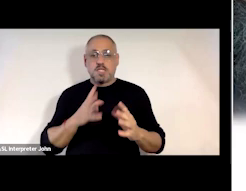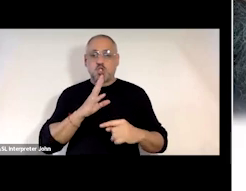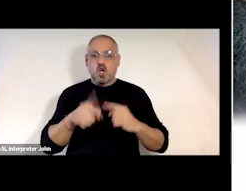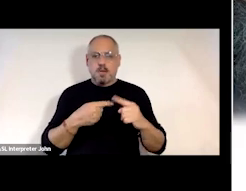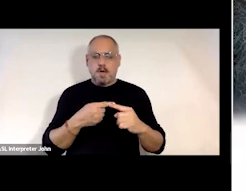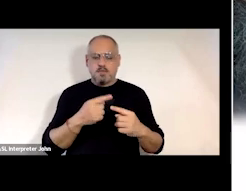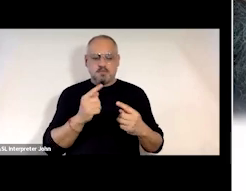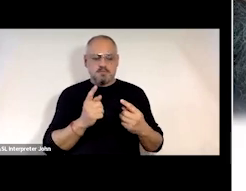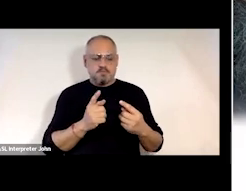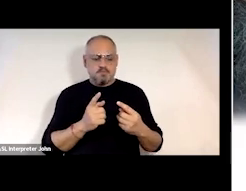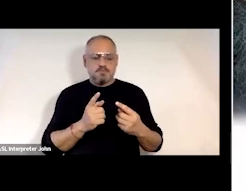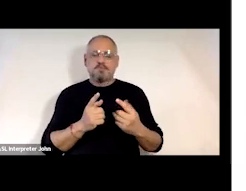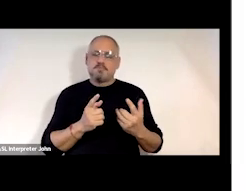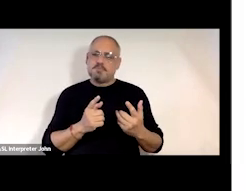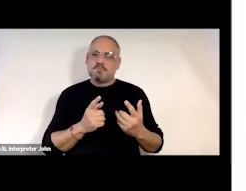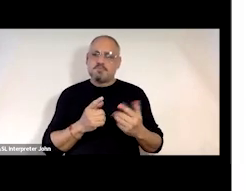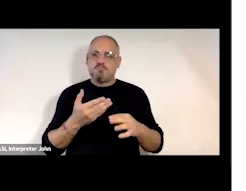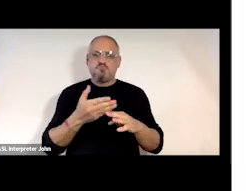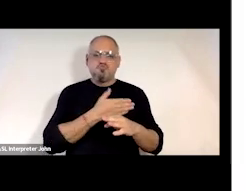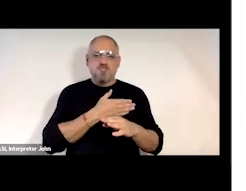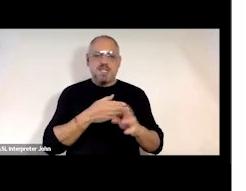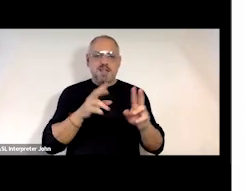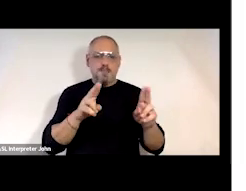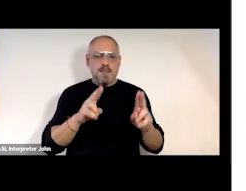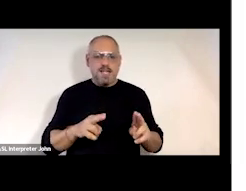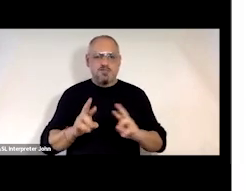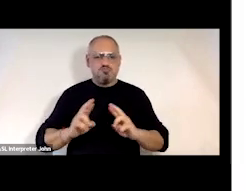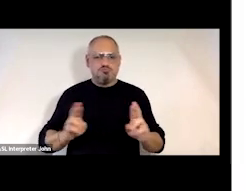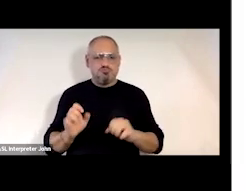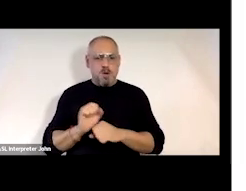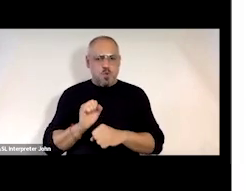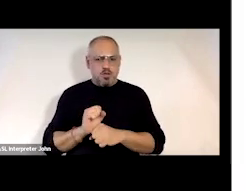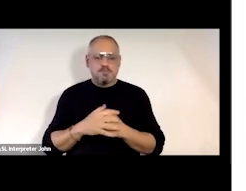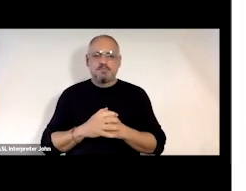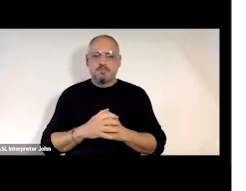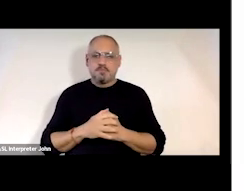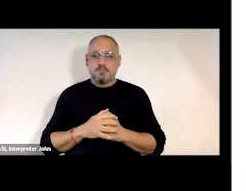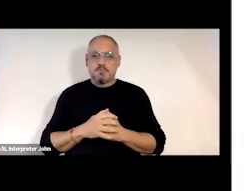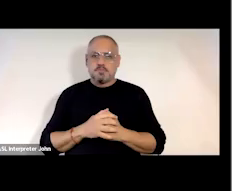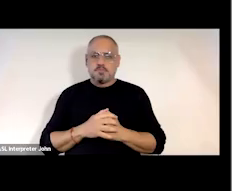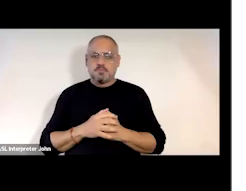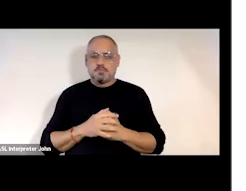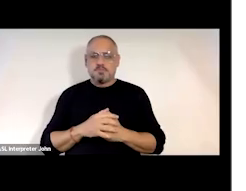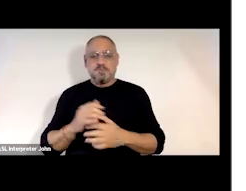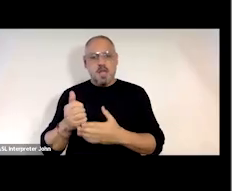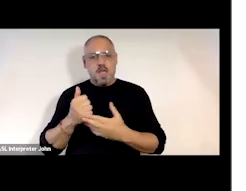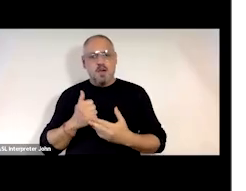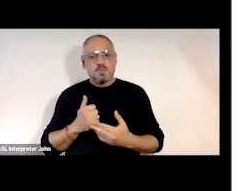some kind of pre-application prep work. It's very helpful to kind of